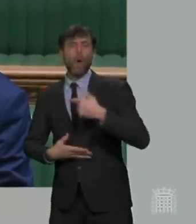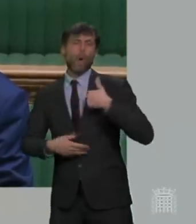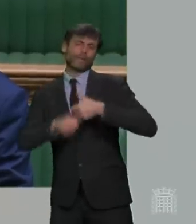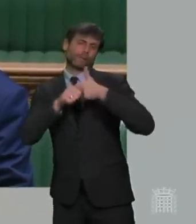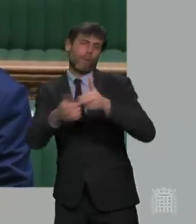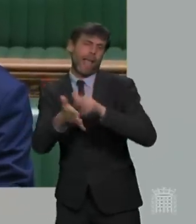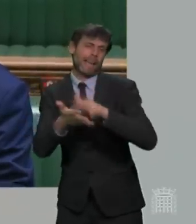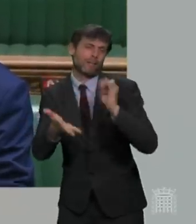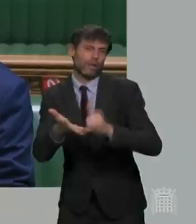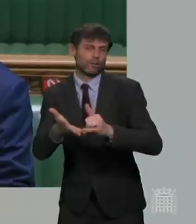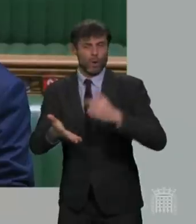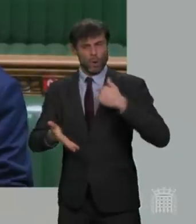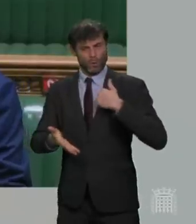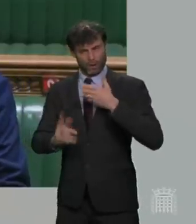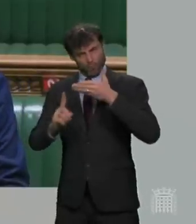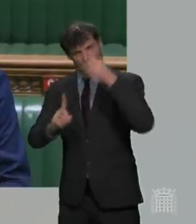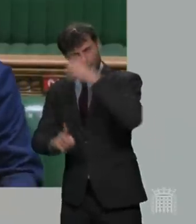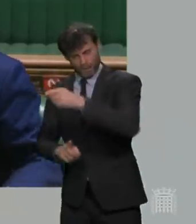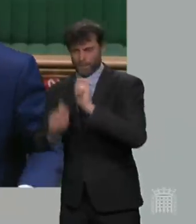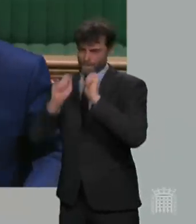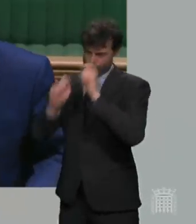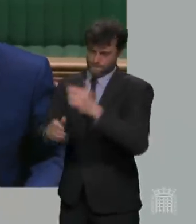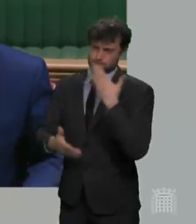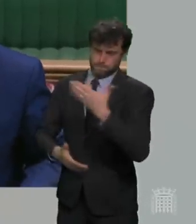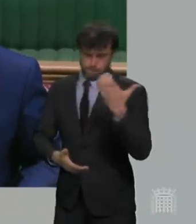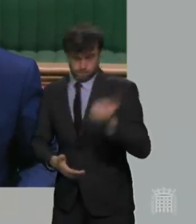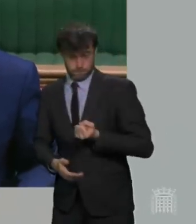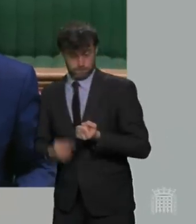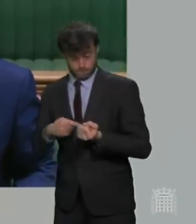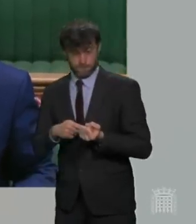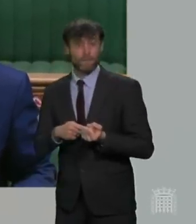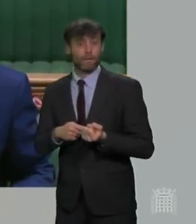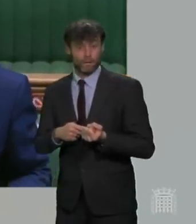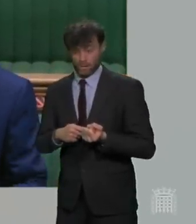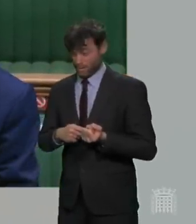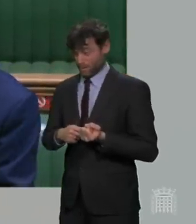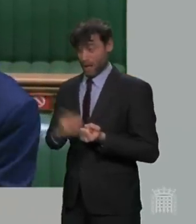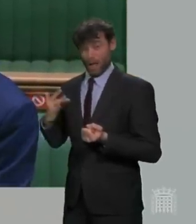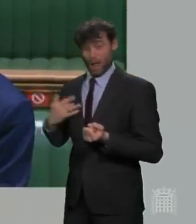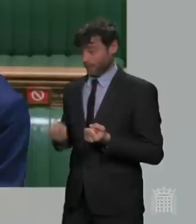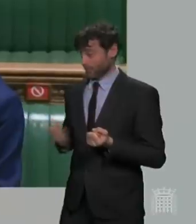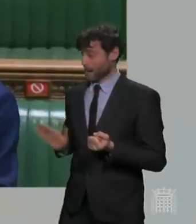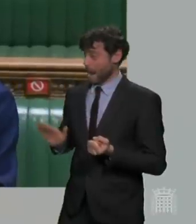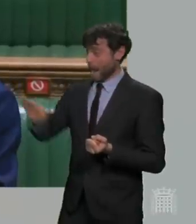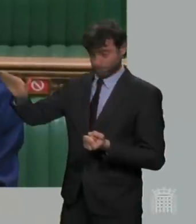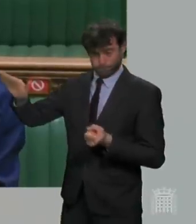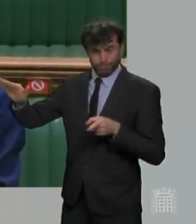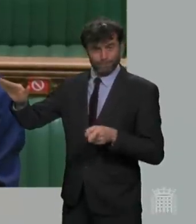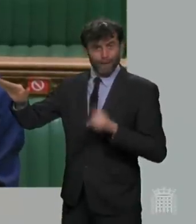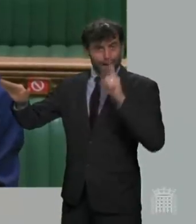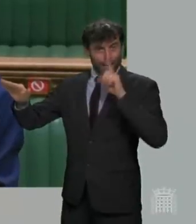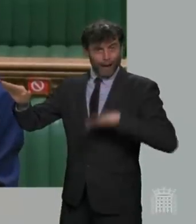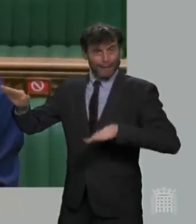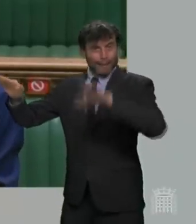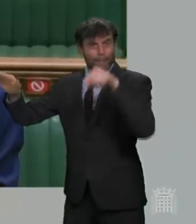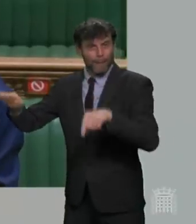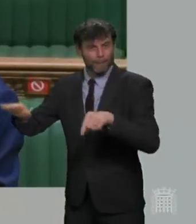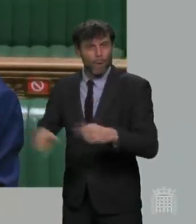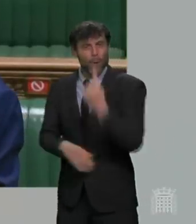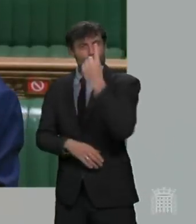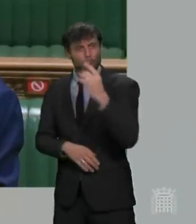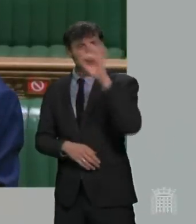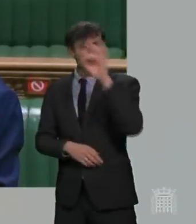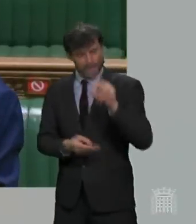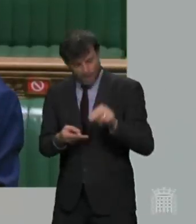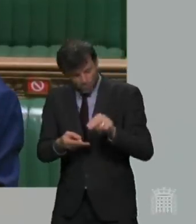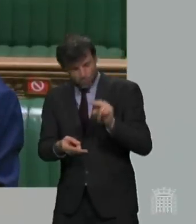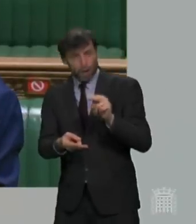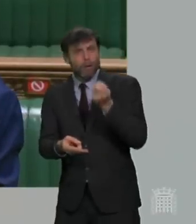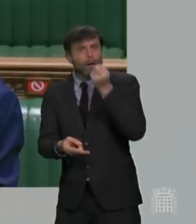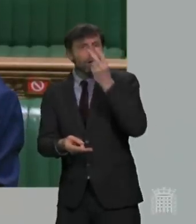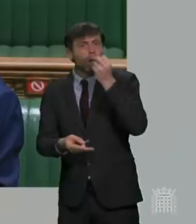pay. [Interruption.] “Not true”, he says. Prime Minister, a 1% rise versus a 1.7%